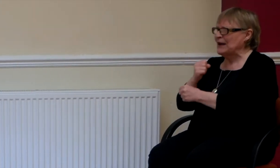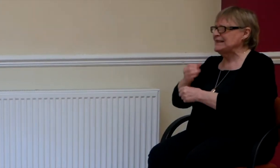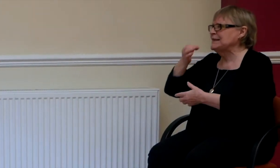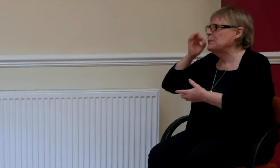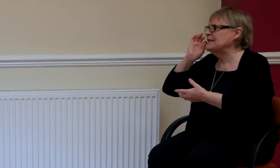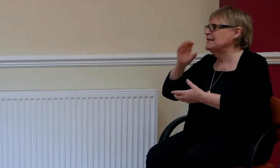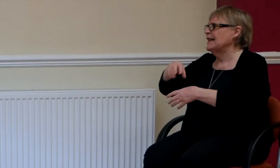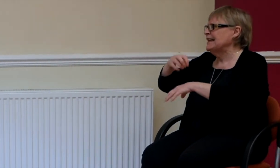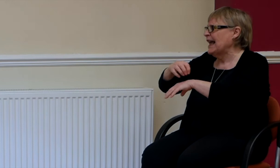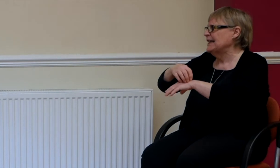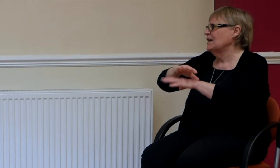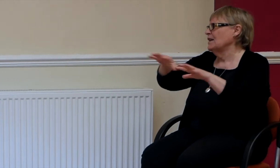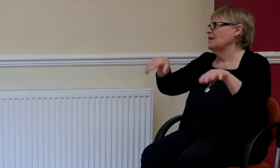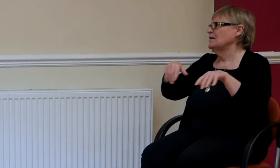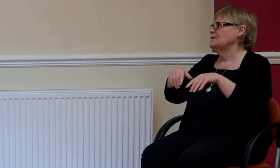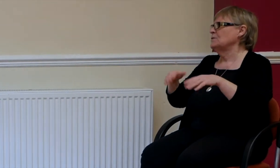They made the teas and selections of cakes.